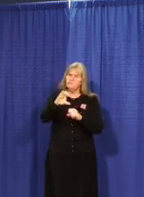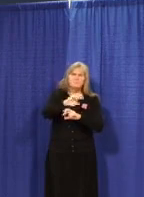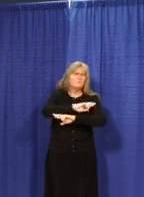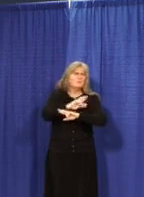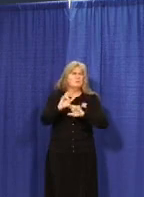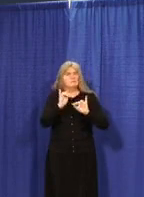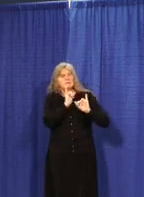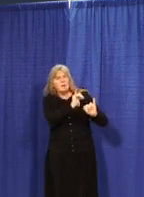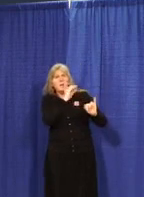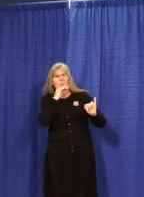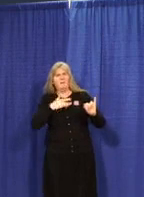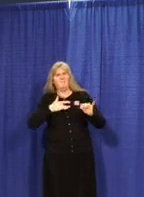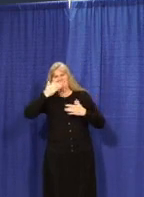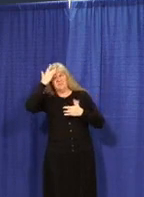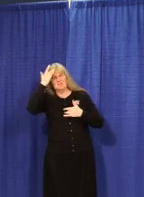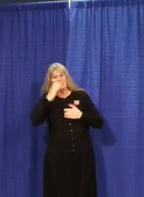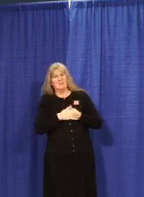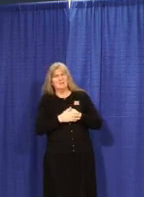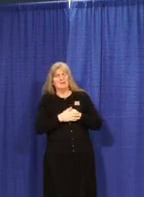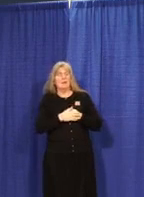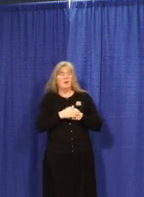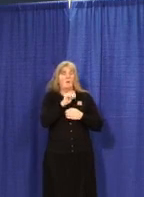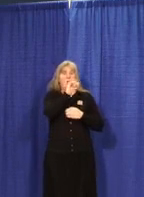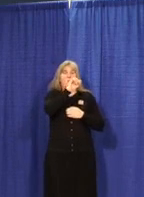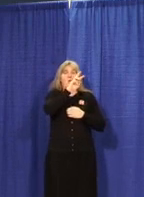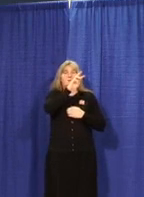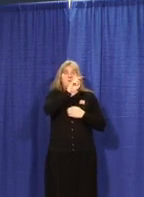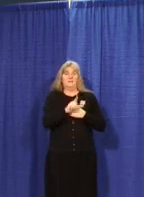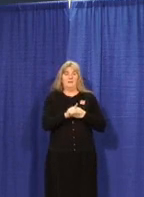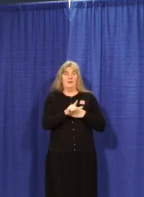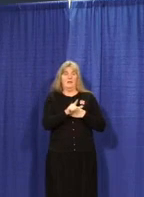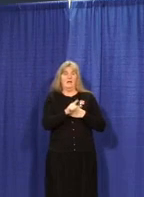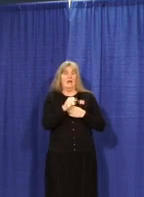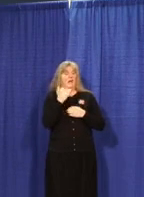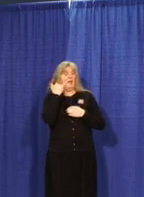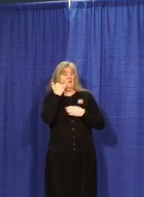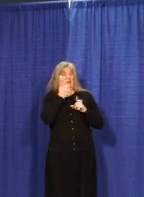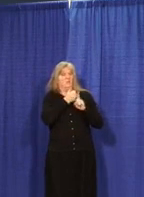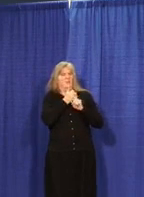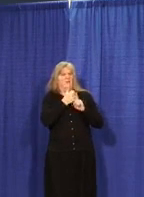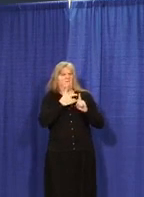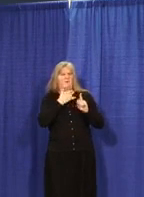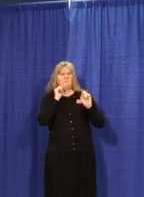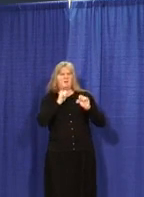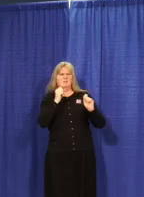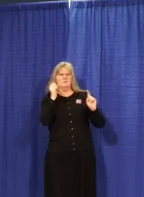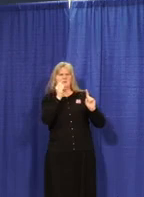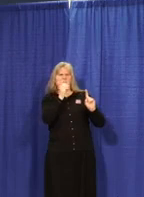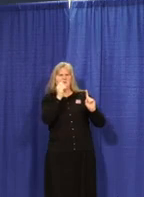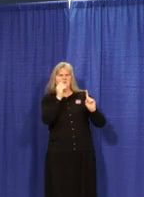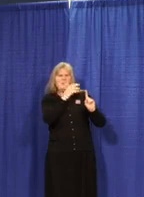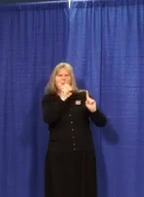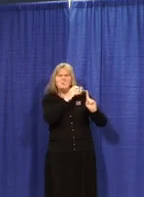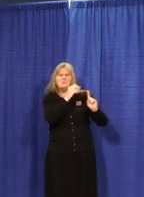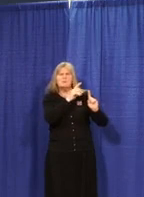exposed in Watson Lake, if you have symptoms even wild ones it is important that you get tested.